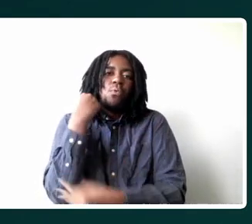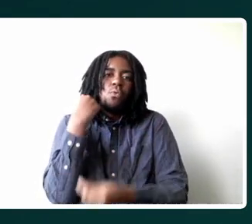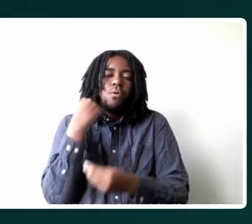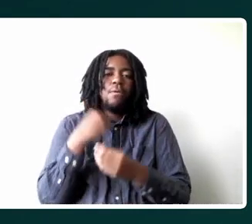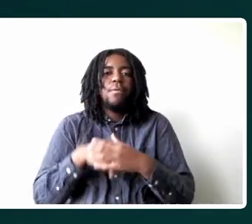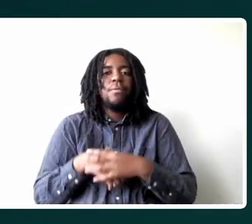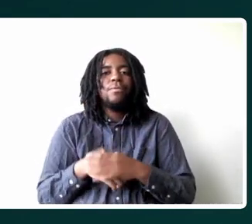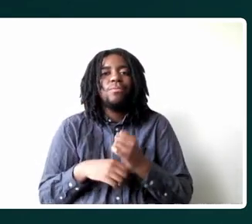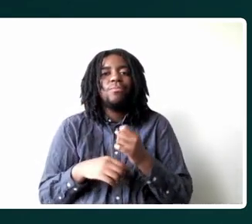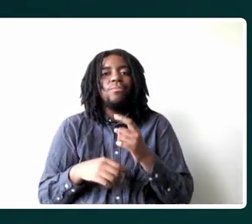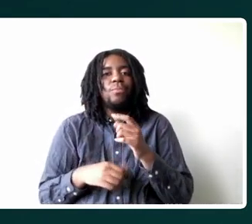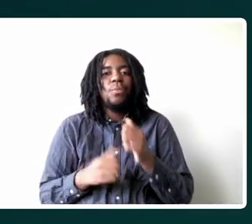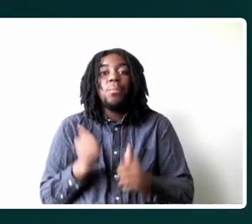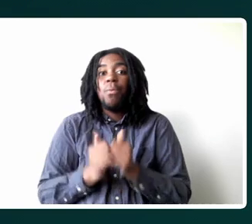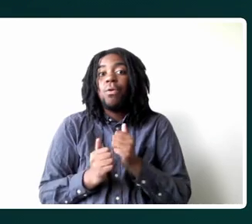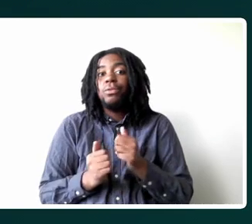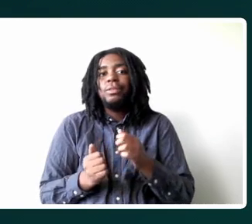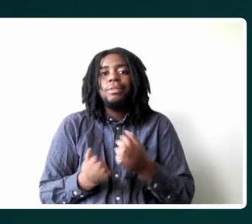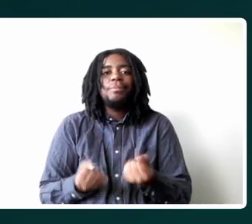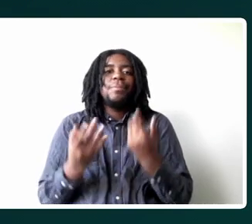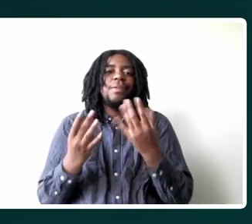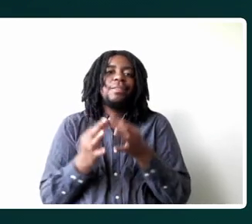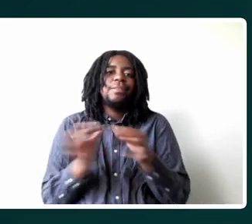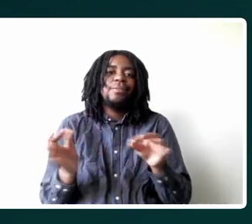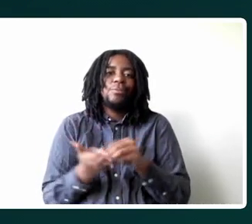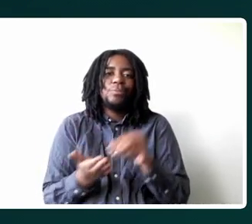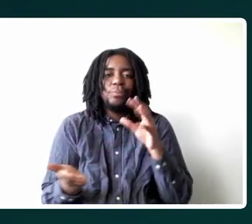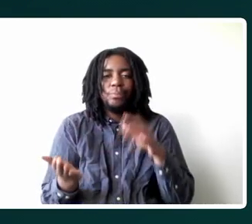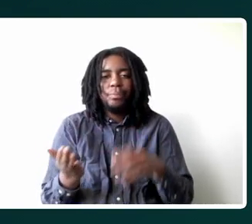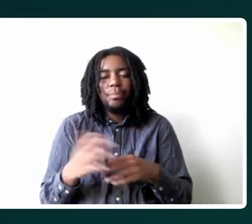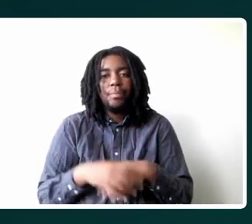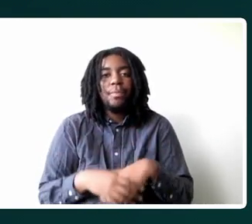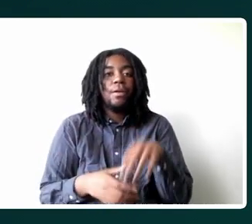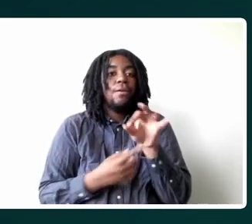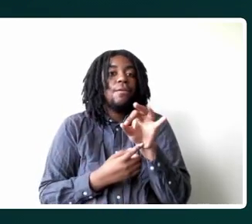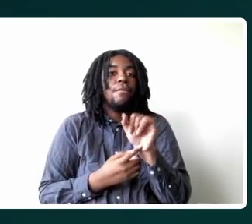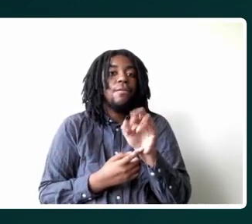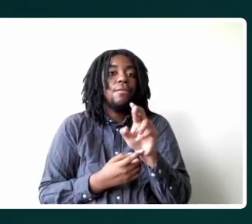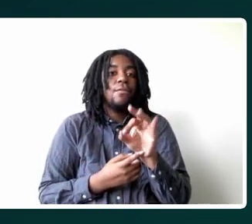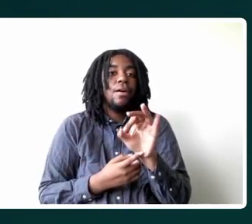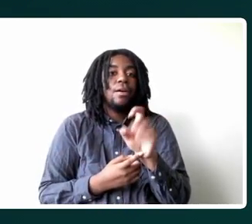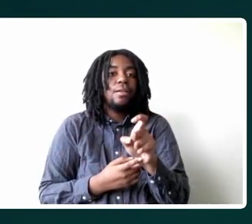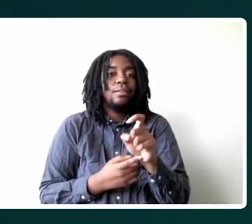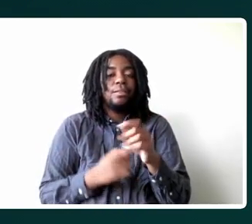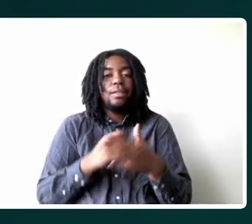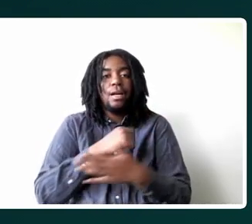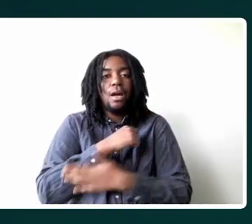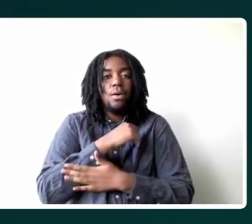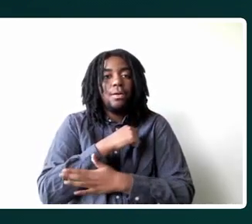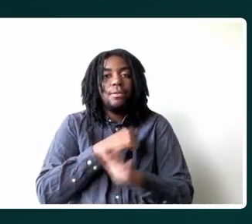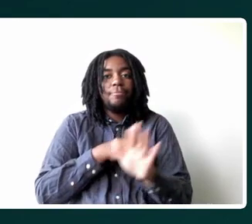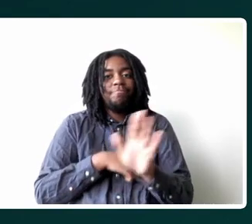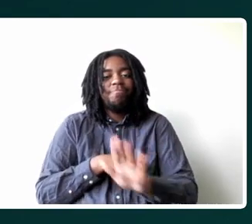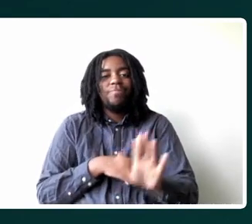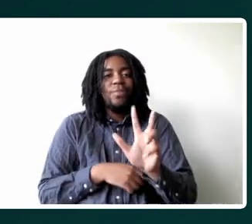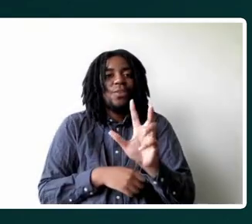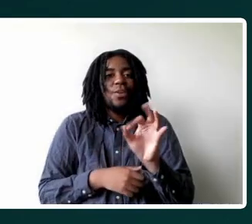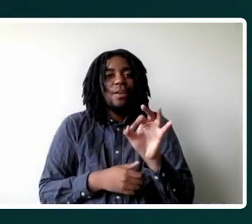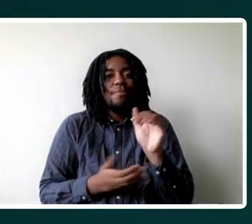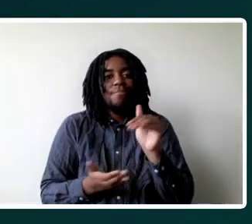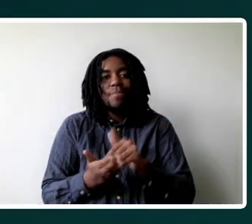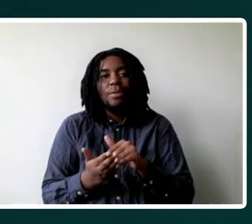live in these areas. In Fairfax County, we have approximately 39,000 multilingual students,